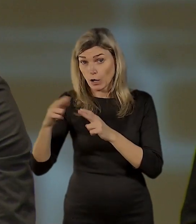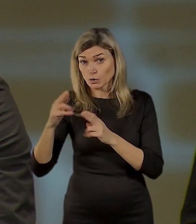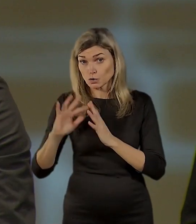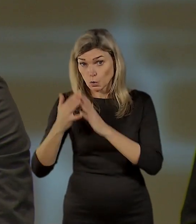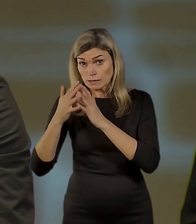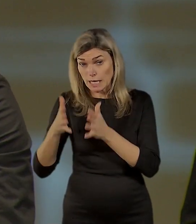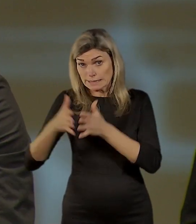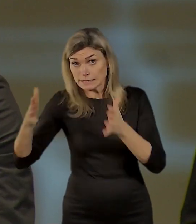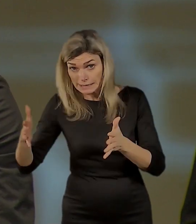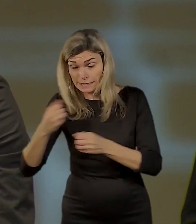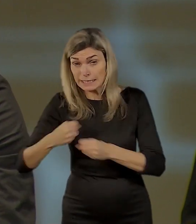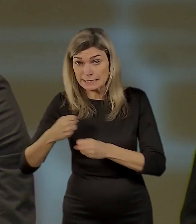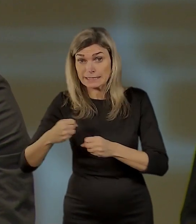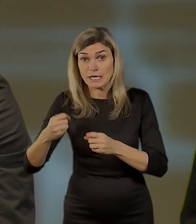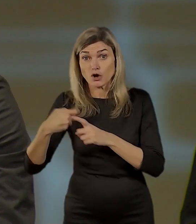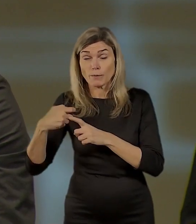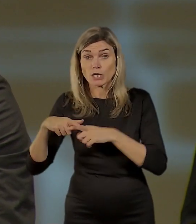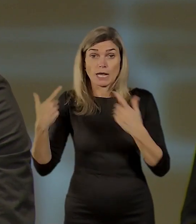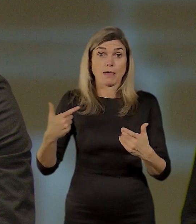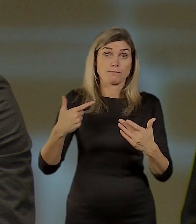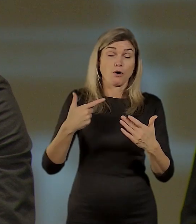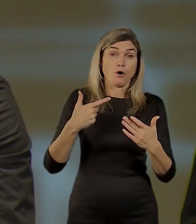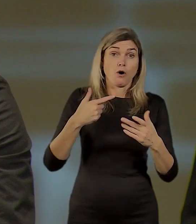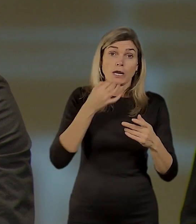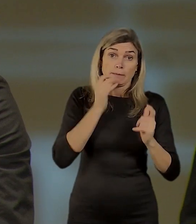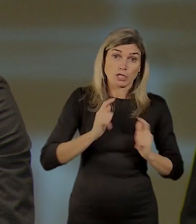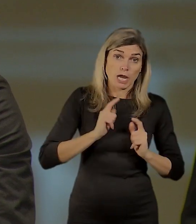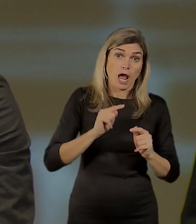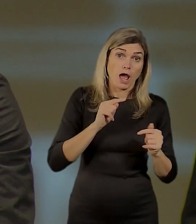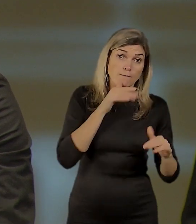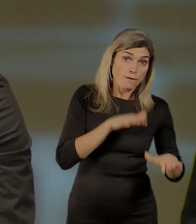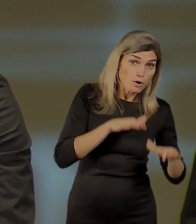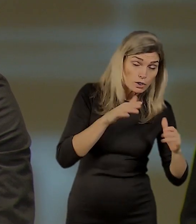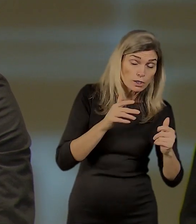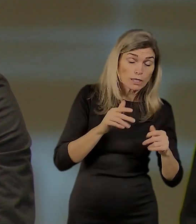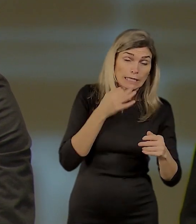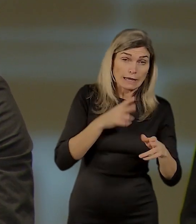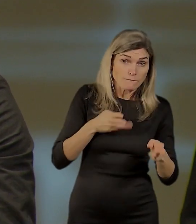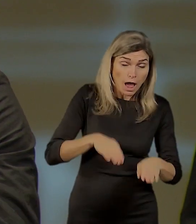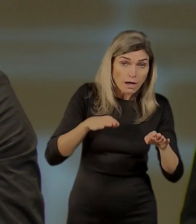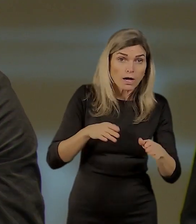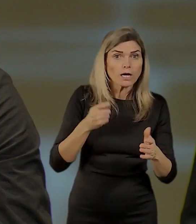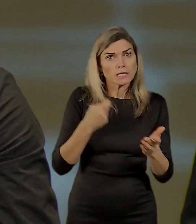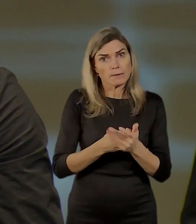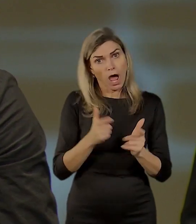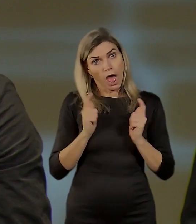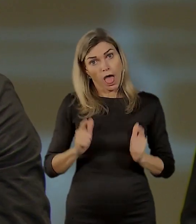How to gradually put it into that area. So that is a small comment. Thank you very much.